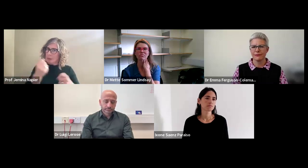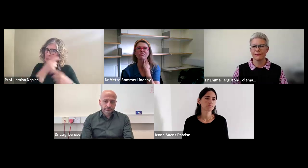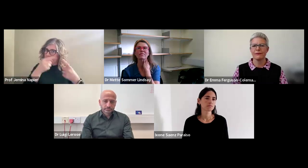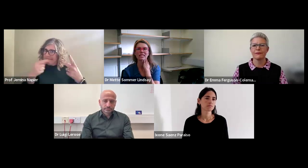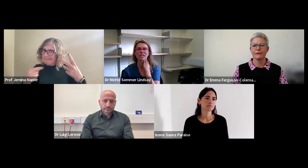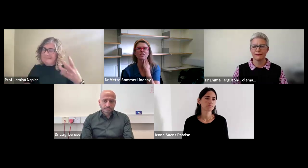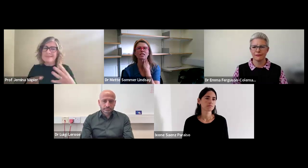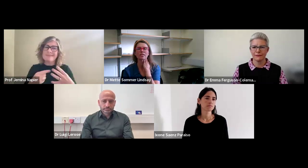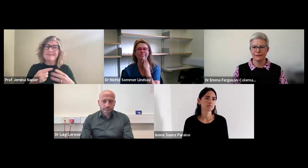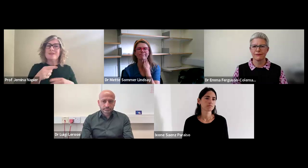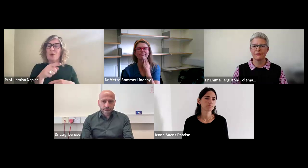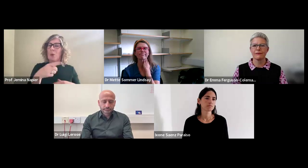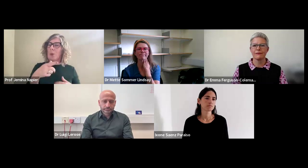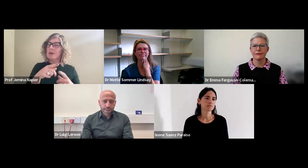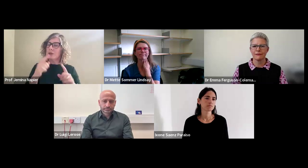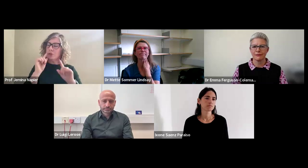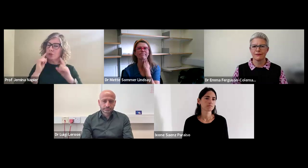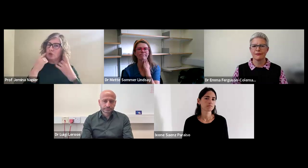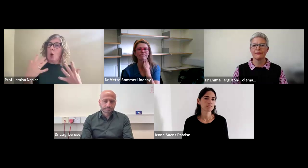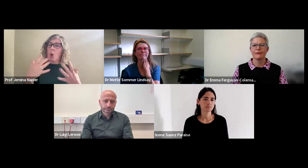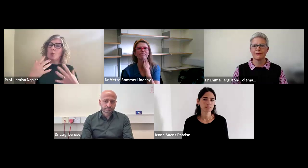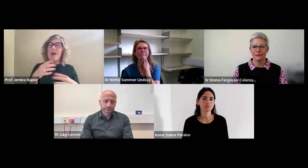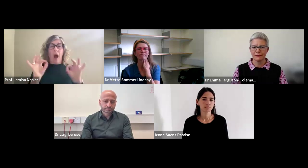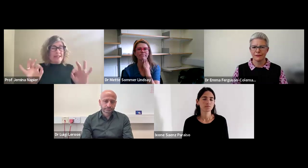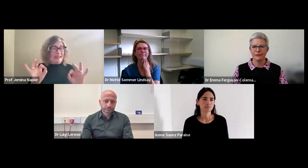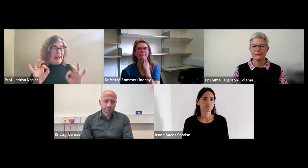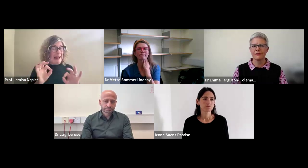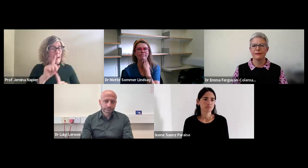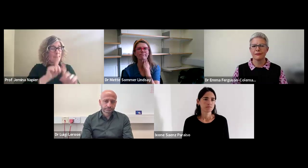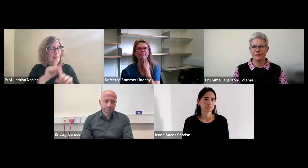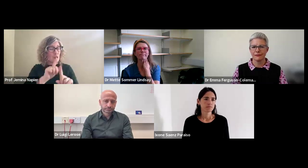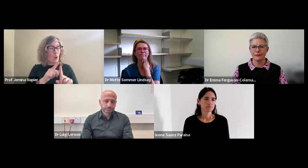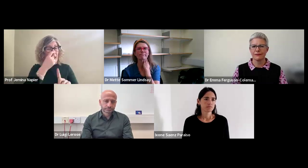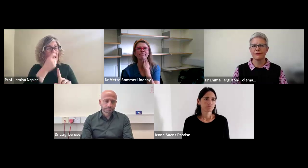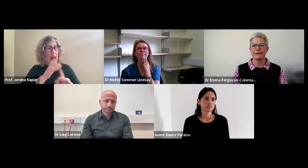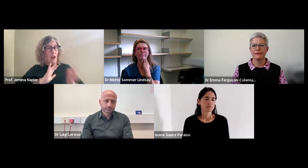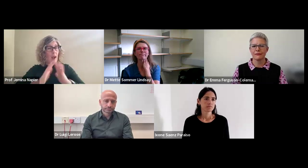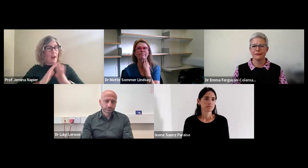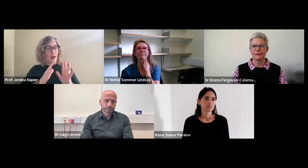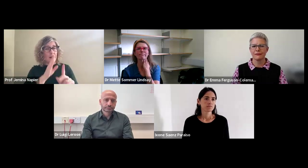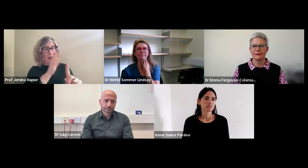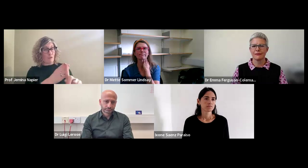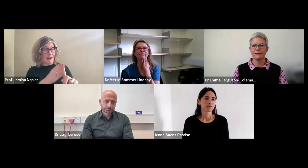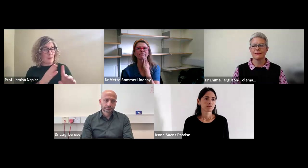to another question, so you need somebody to highlight and to flag for you. I mean ideally